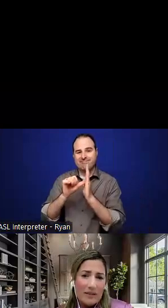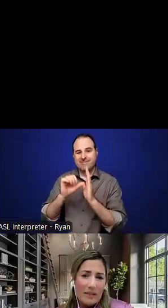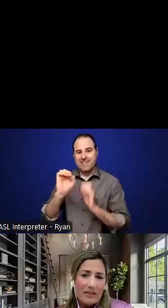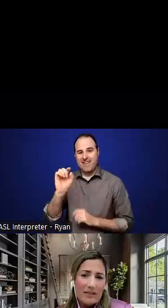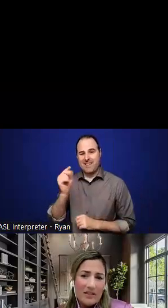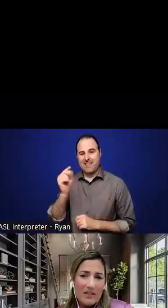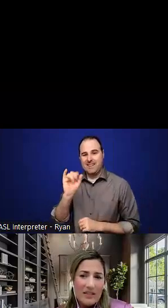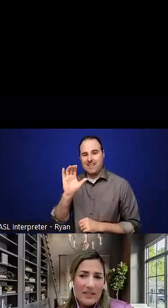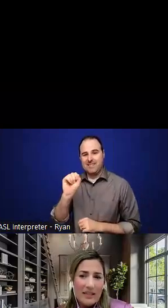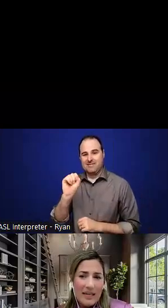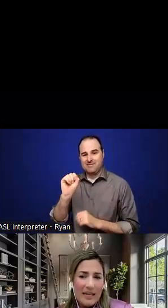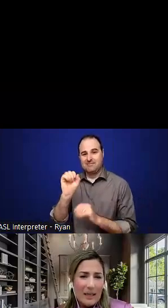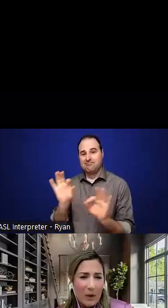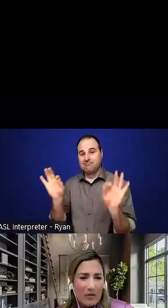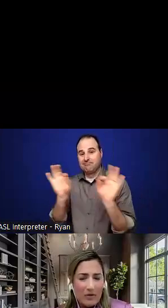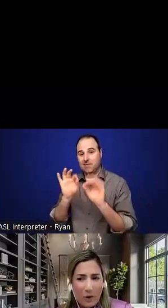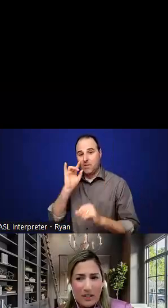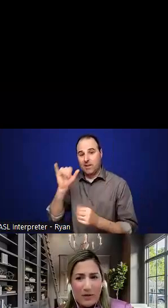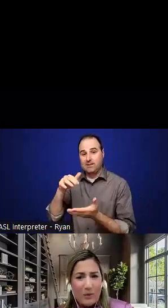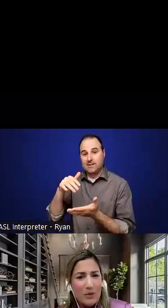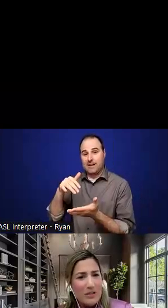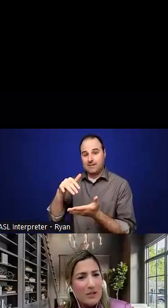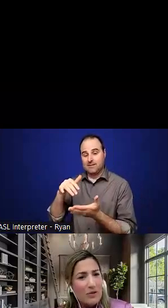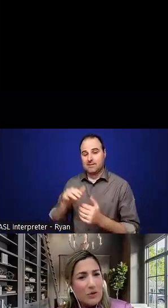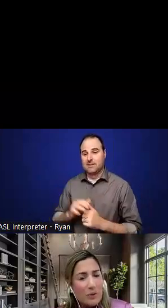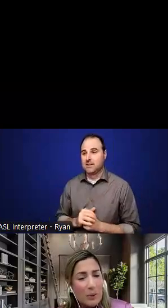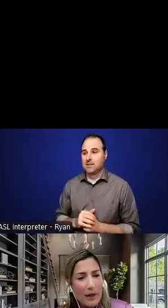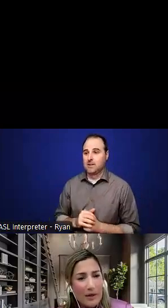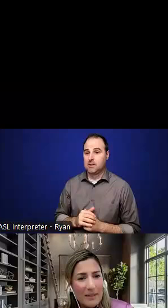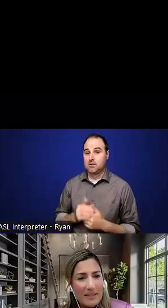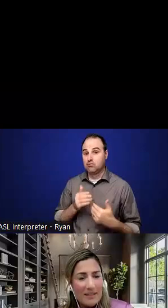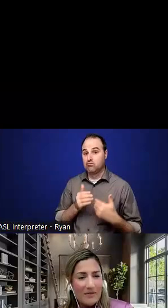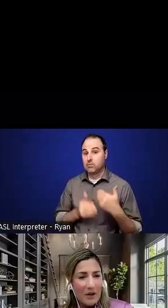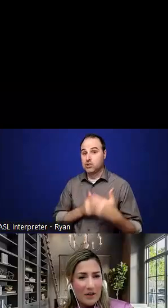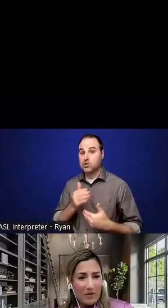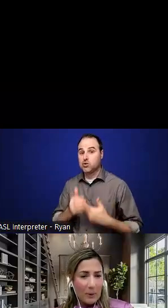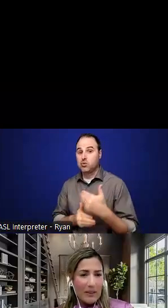study such as this and it went far beyond procedural requirements. Very frequently